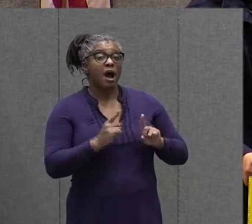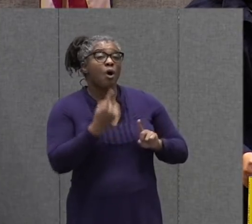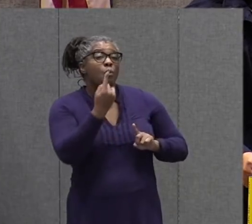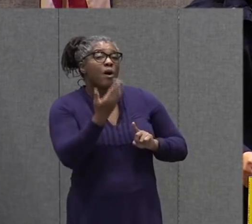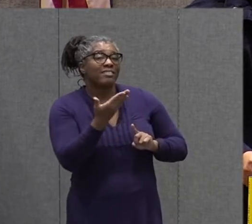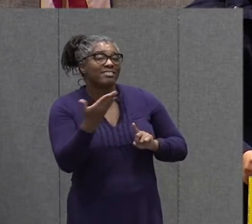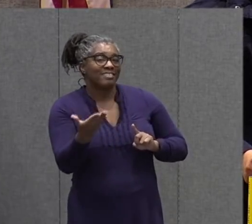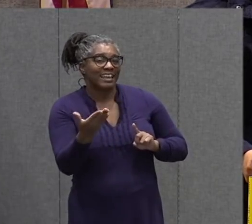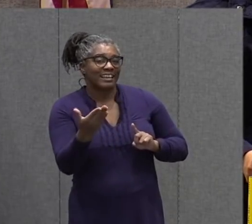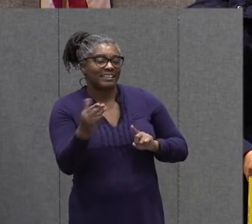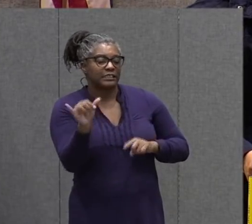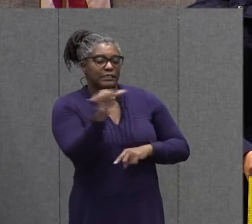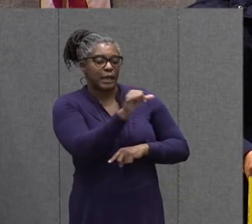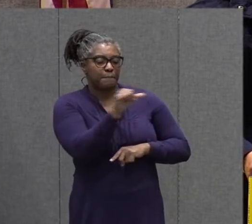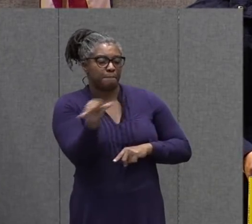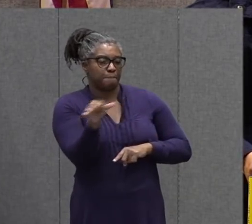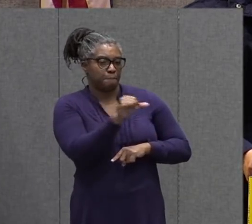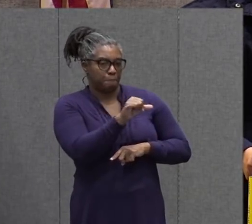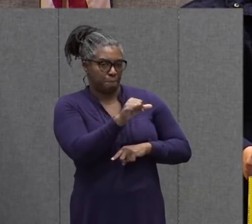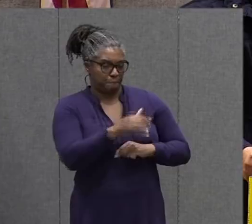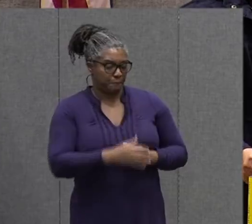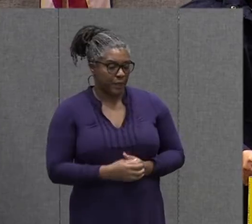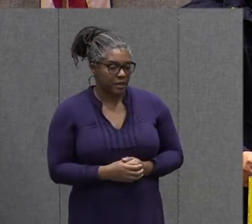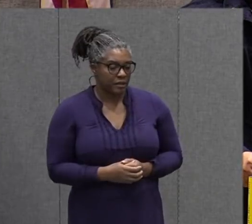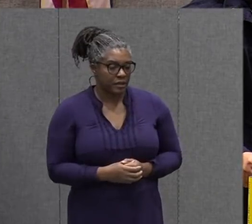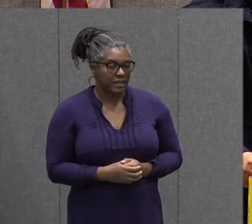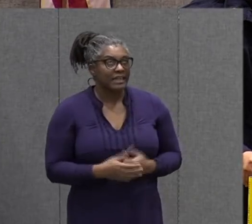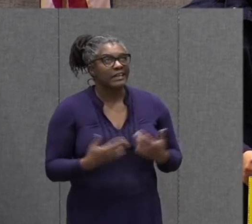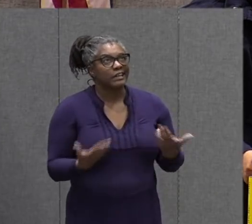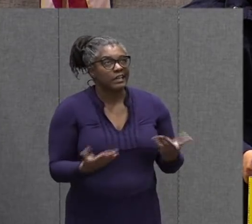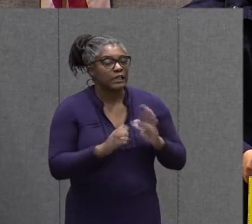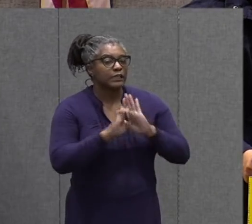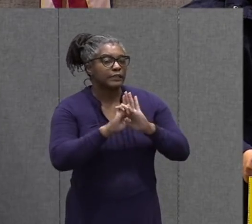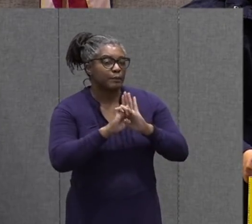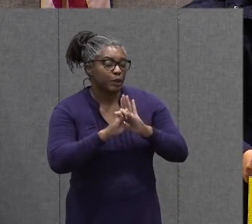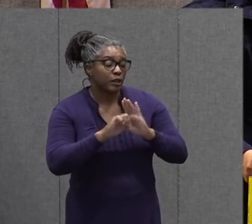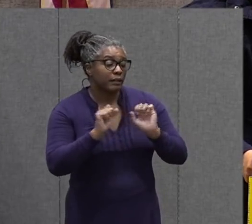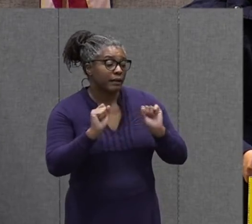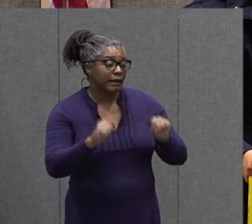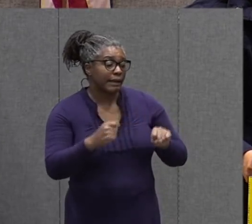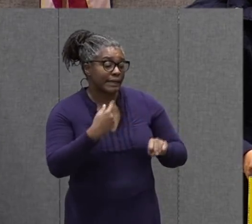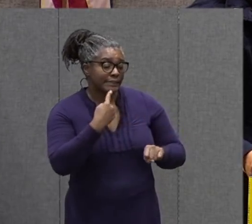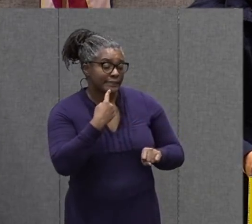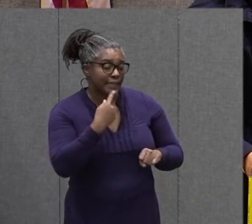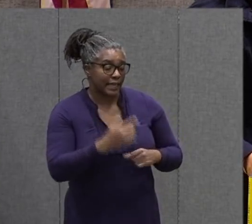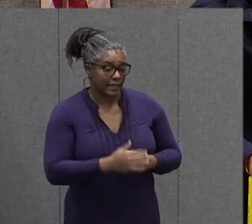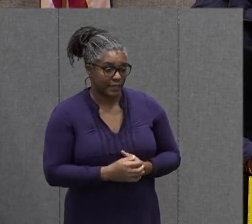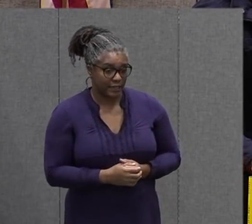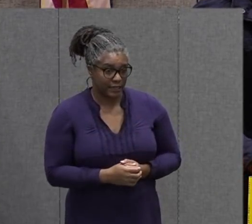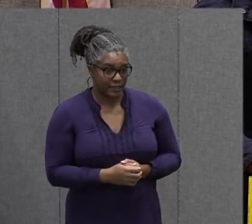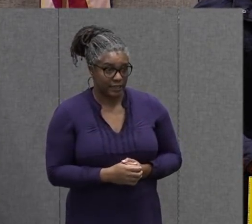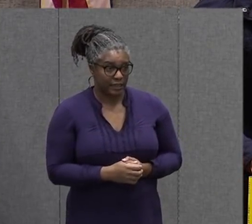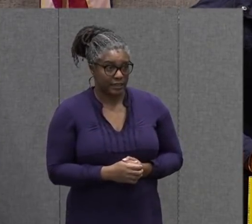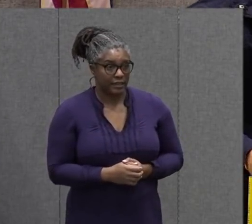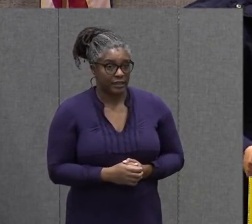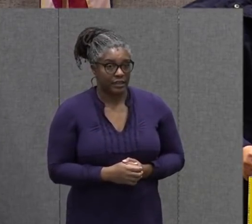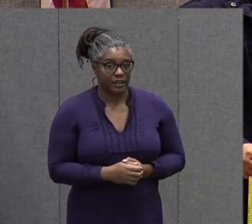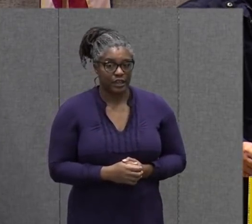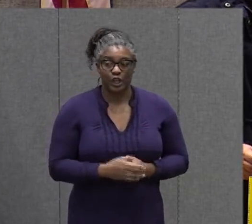[Miss Martindale] Okay, so I could say, [Miss Garcia] Use the example you used earlier because it really made me laugh.